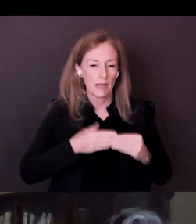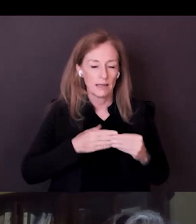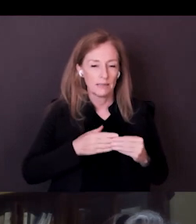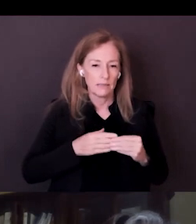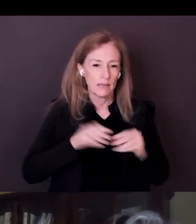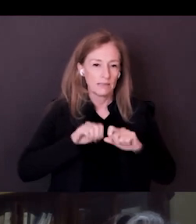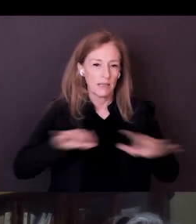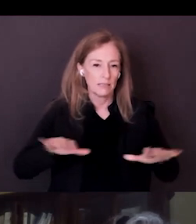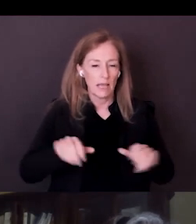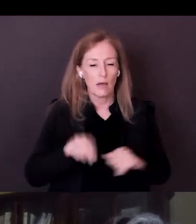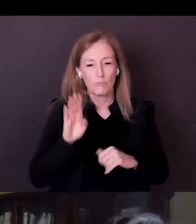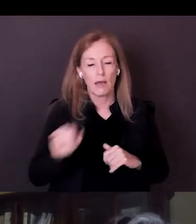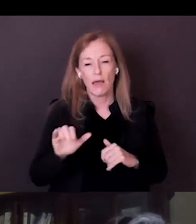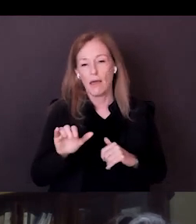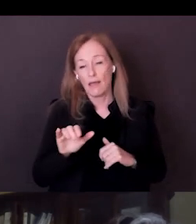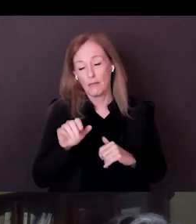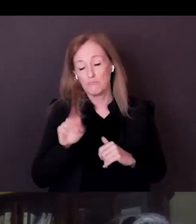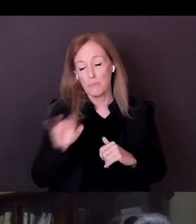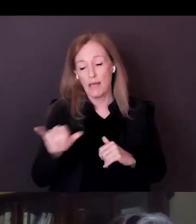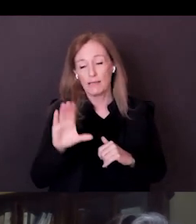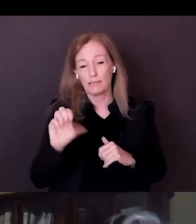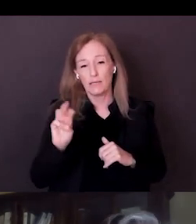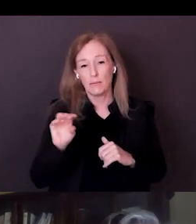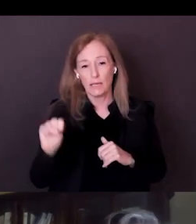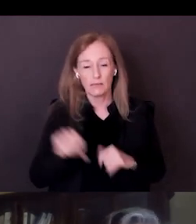I PROVIDED A LINK TO OREGON HEALTH AUTHORITY THAT HAS AN ENTIRE